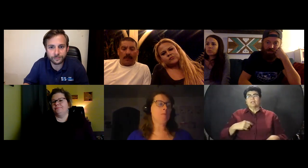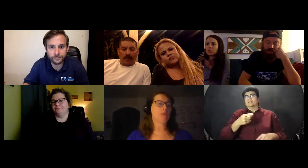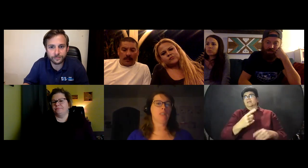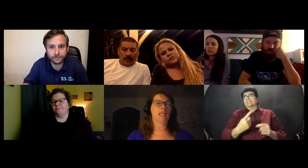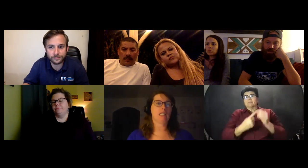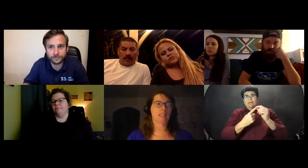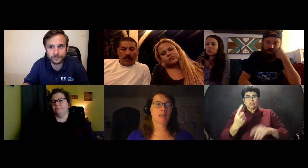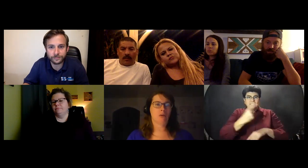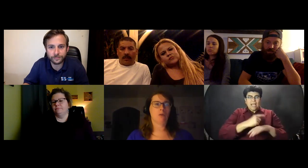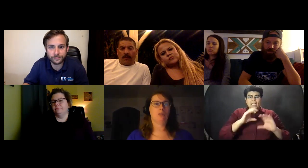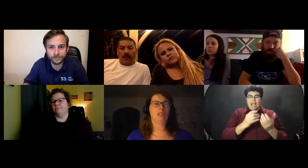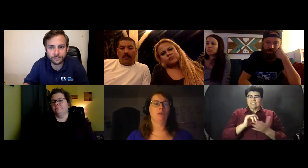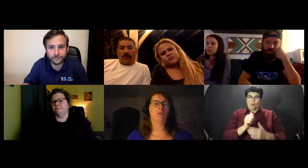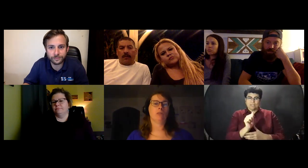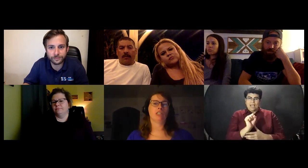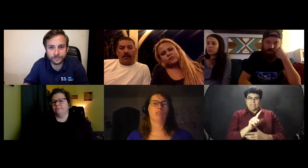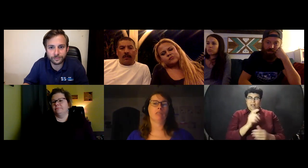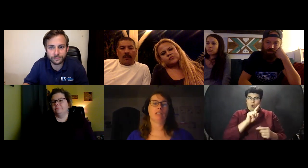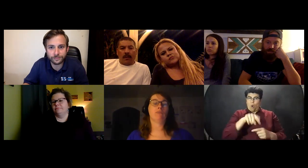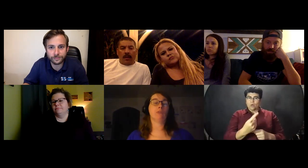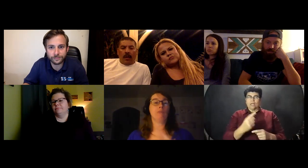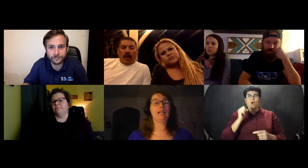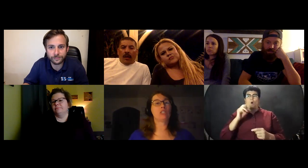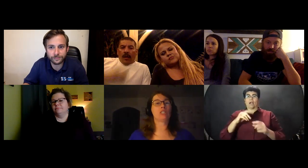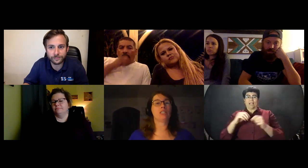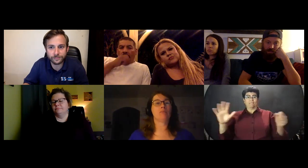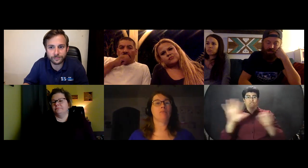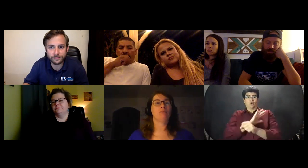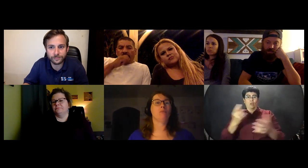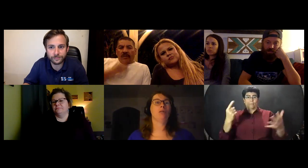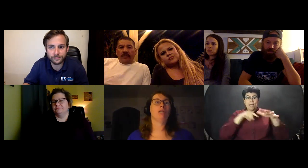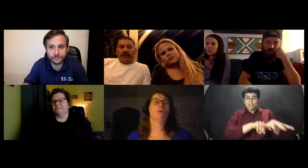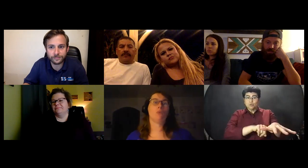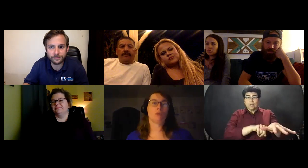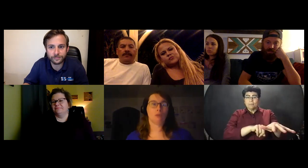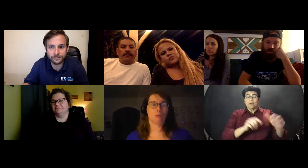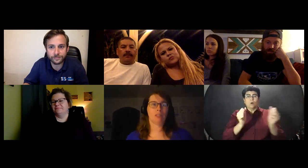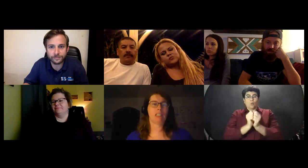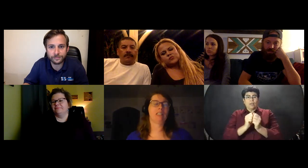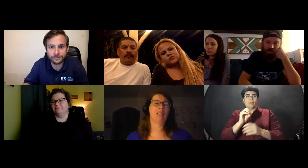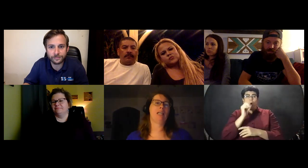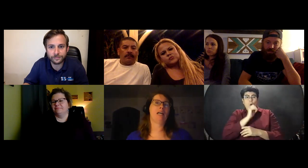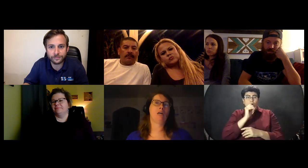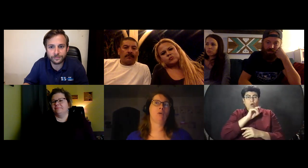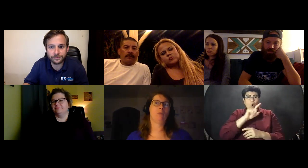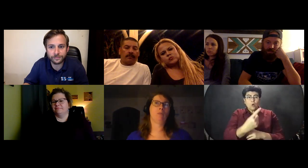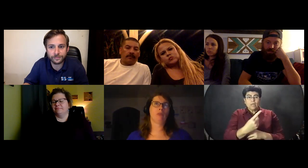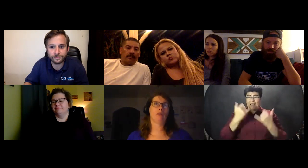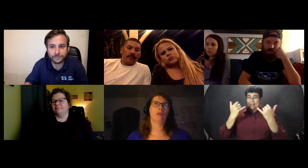that was asl only or she's been in full mainstream